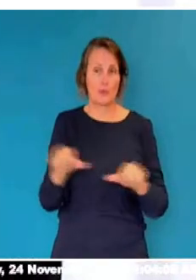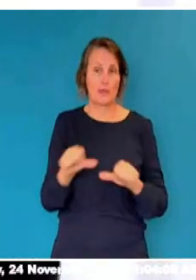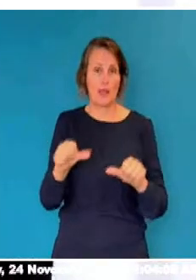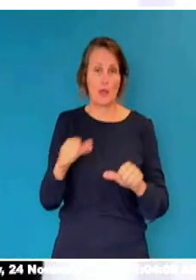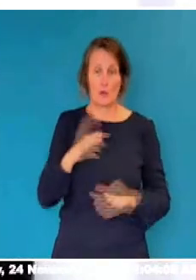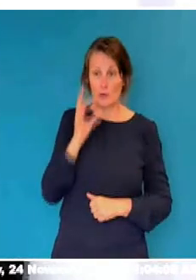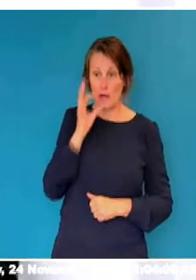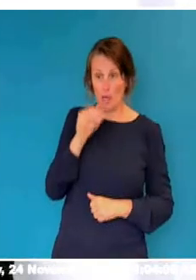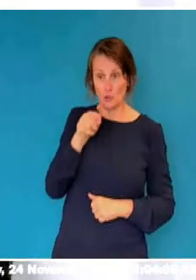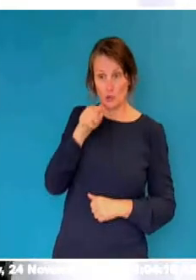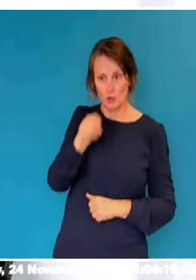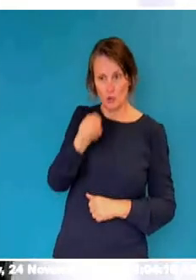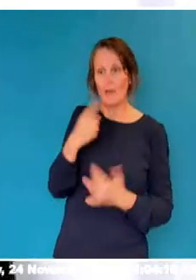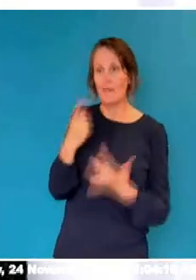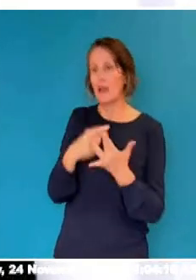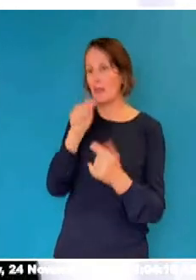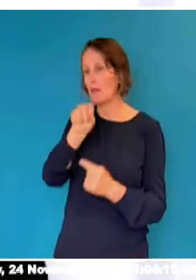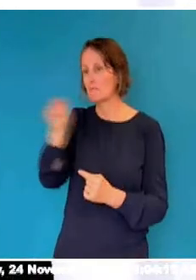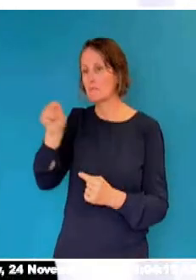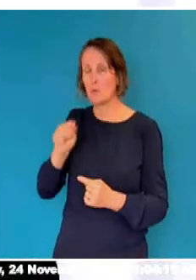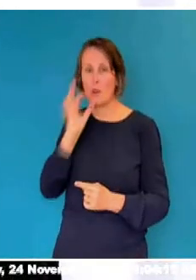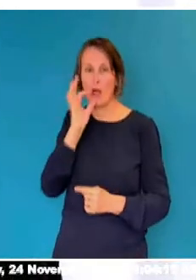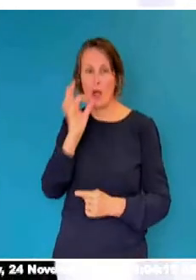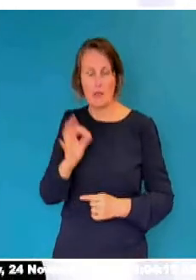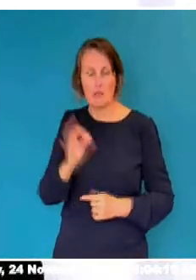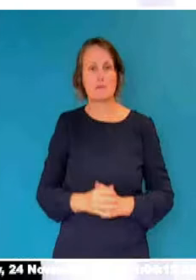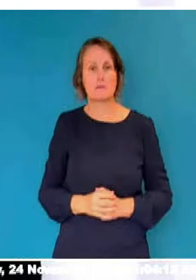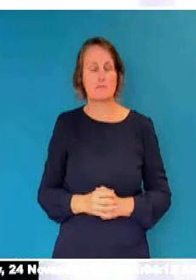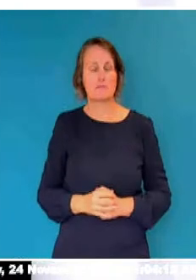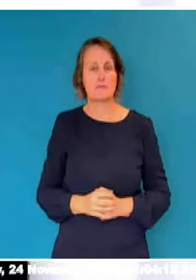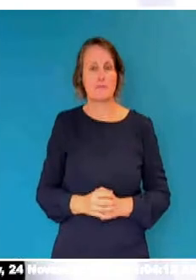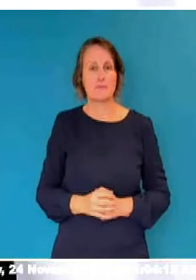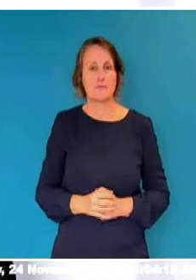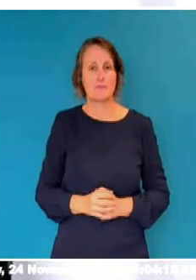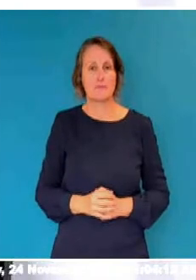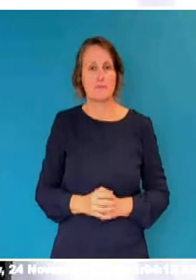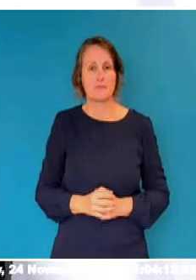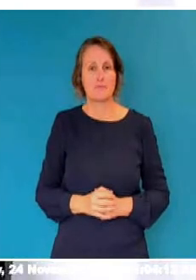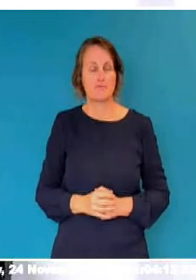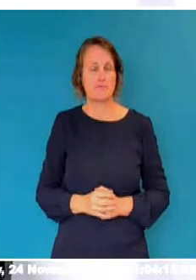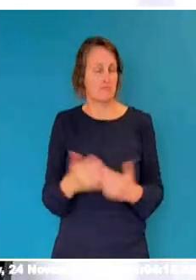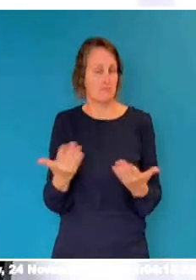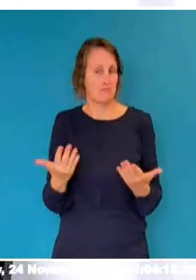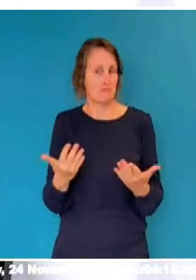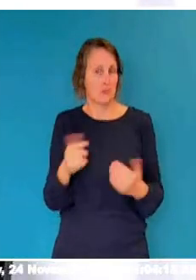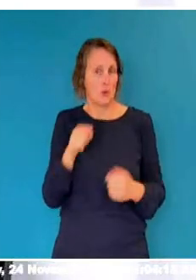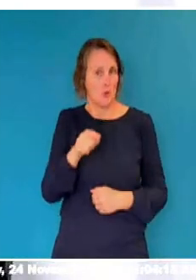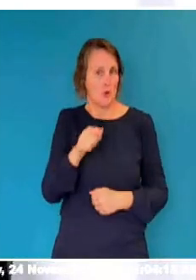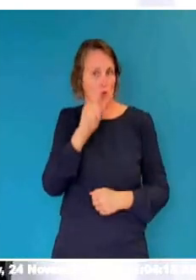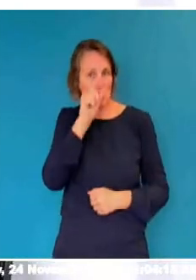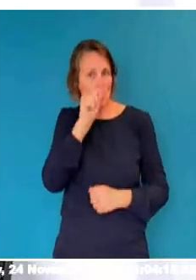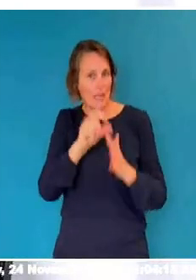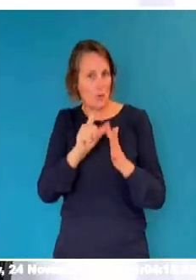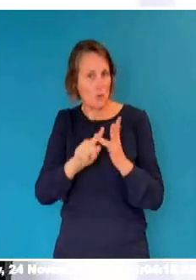rest of the panel is what you do or what you're able to do at NAB to support